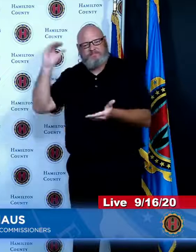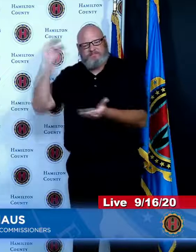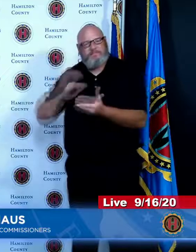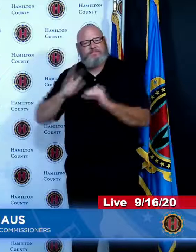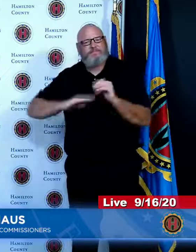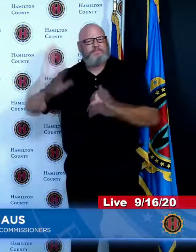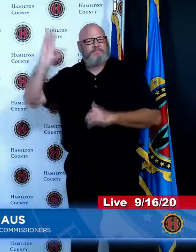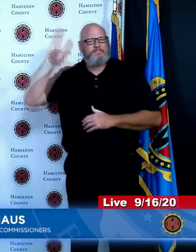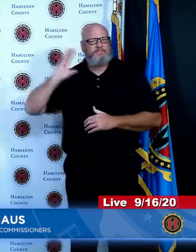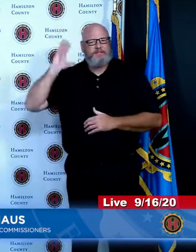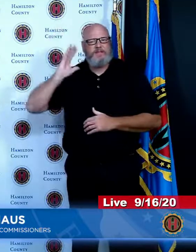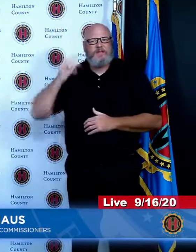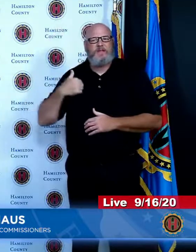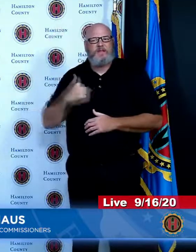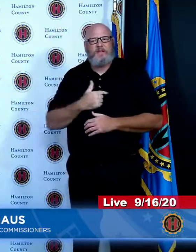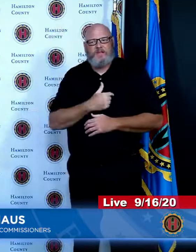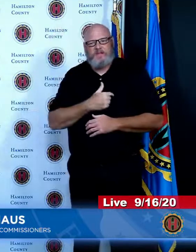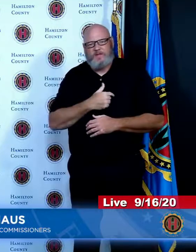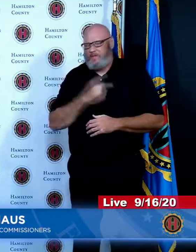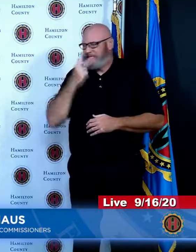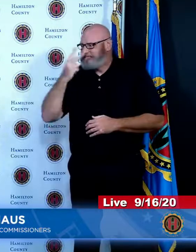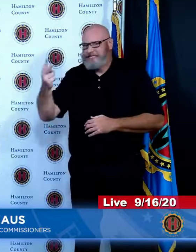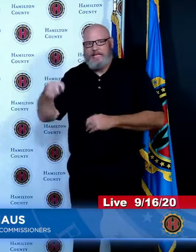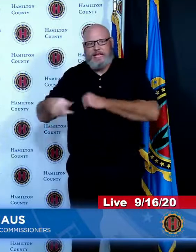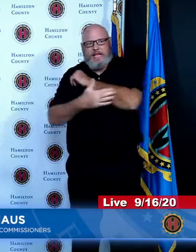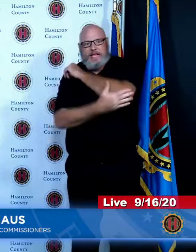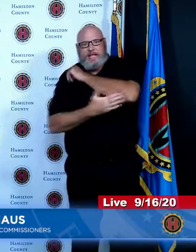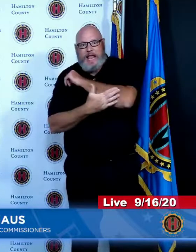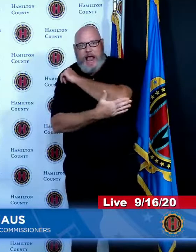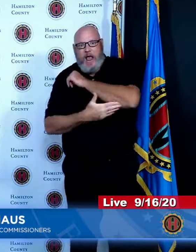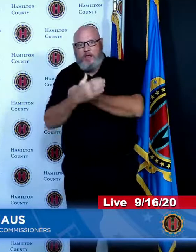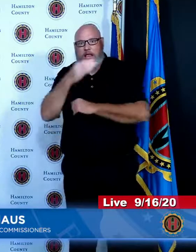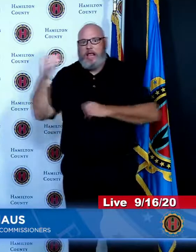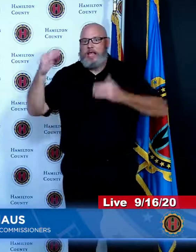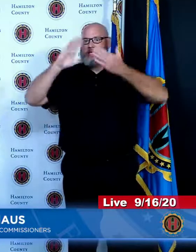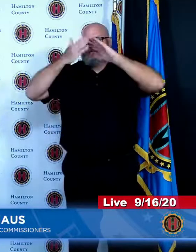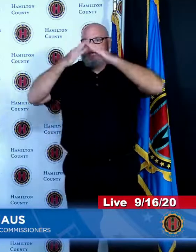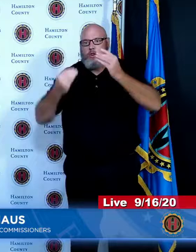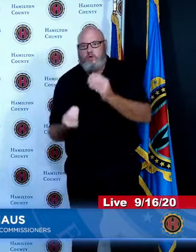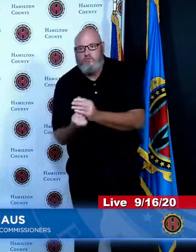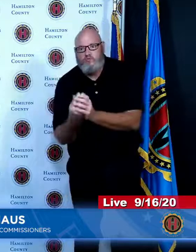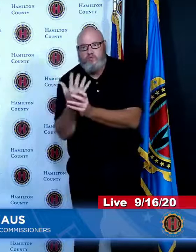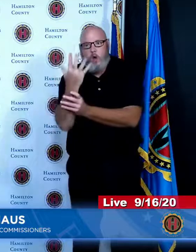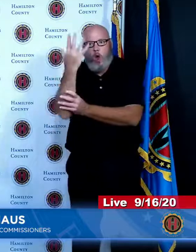of Cincinnati so on the screen I believe